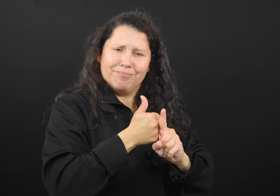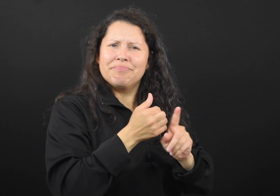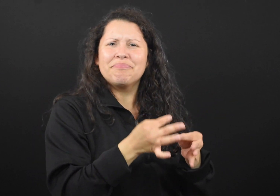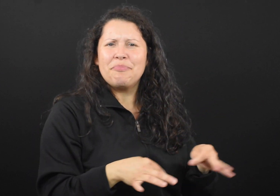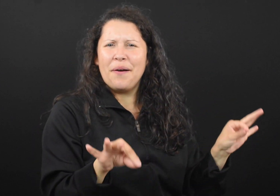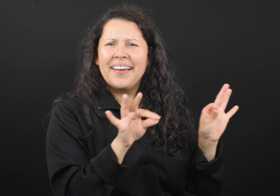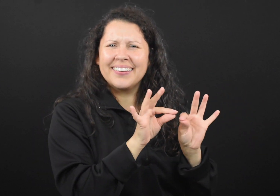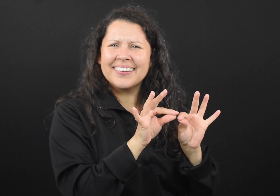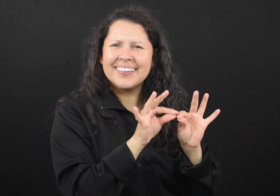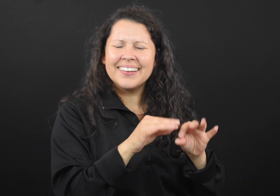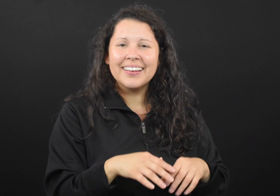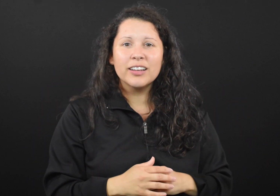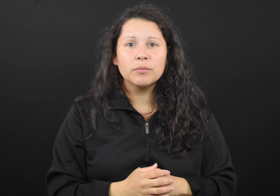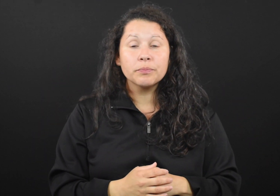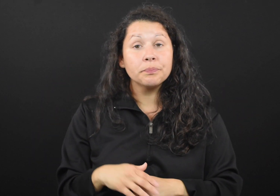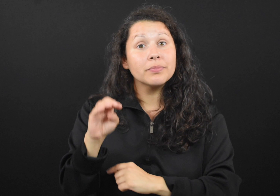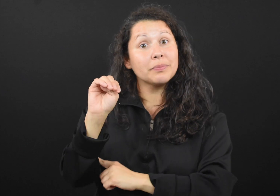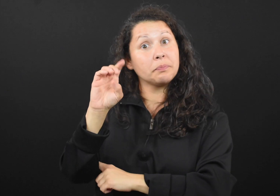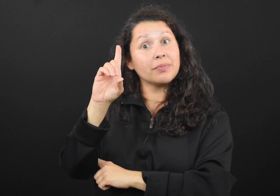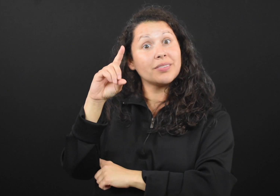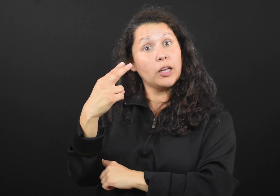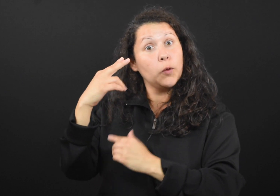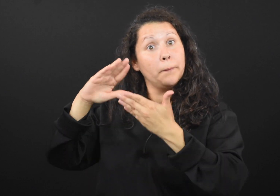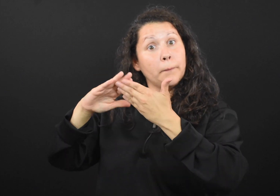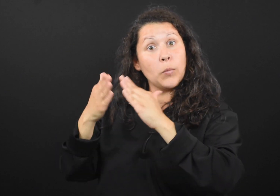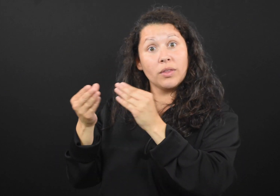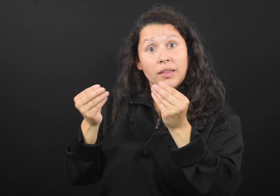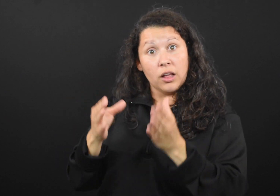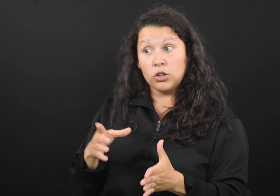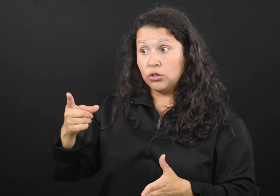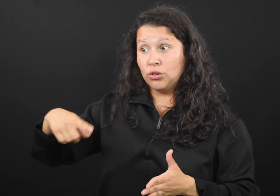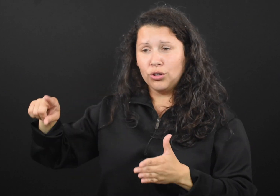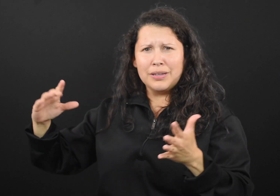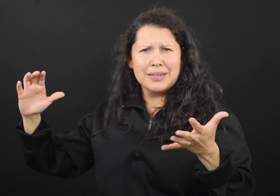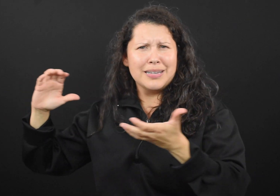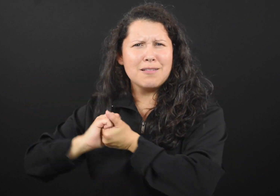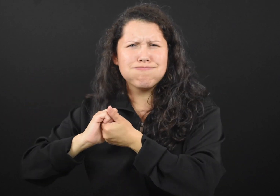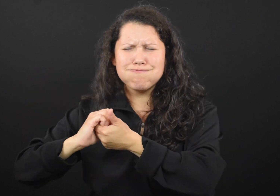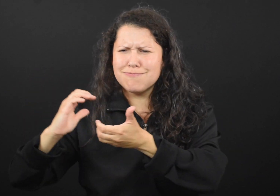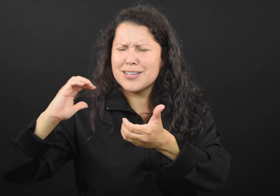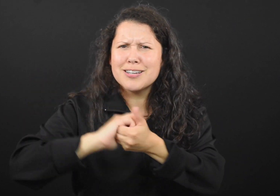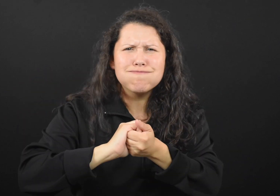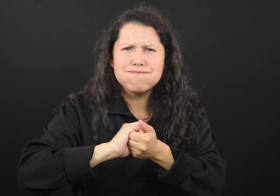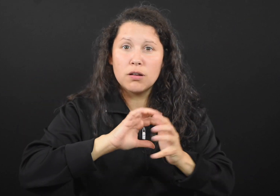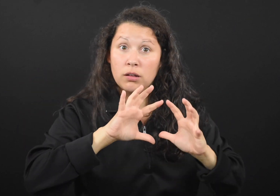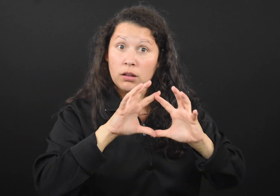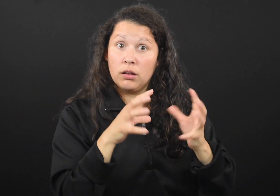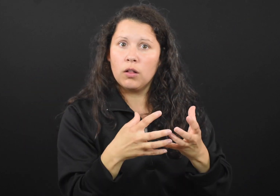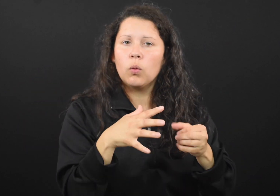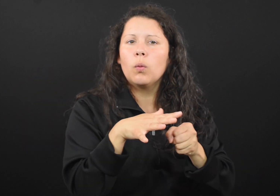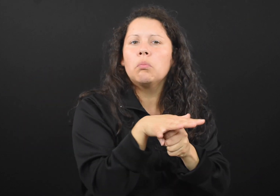partnership has been crucial. MDH Community Liaisons have worked with local public health